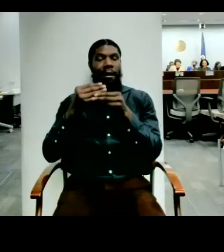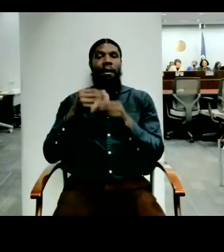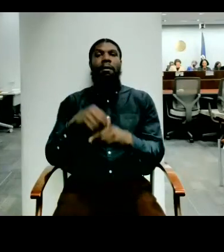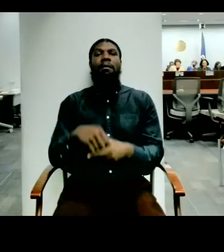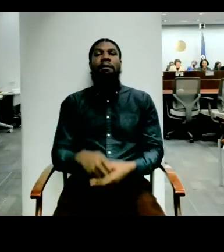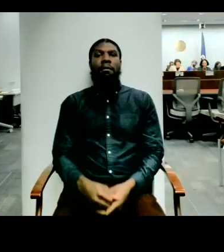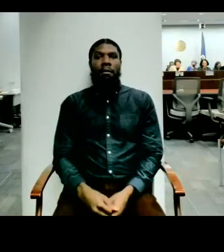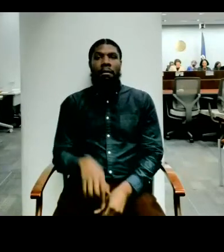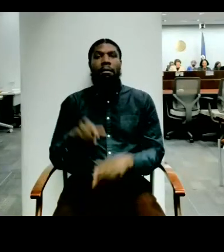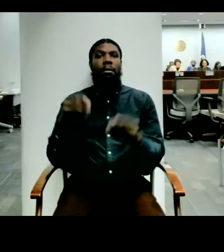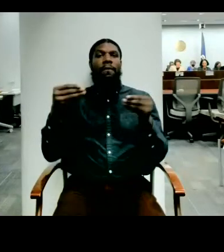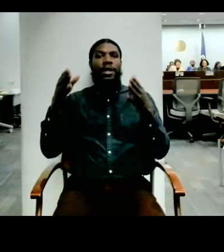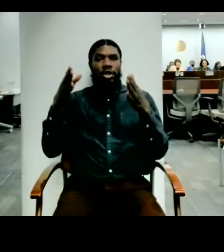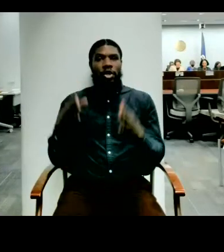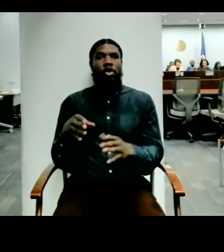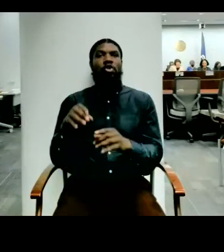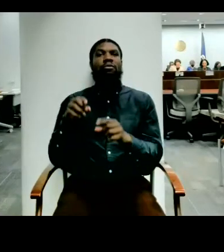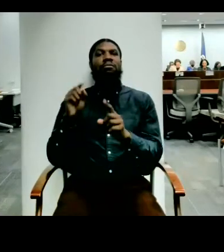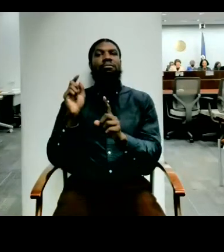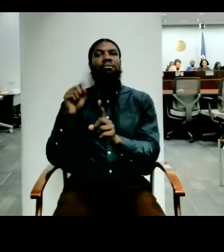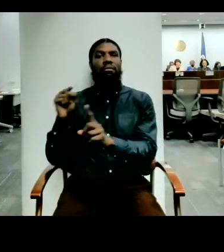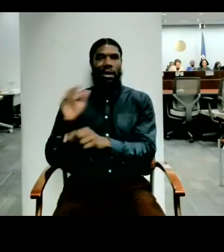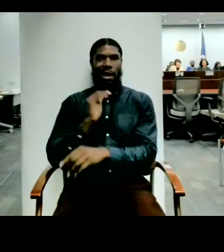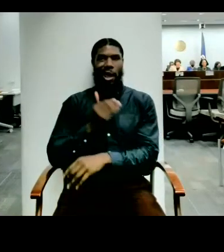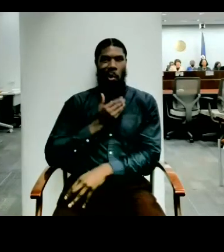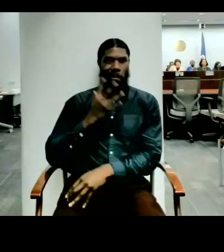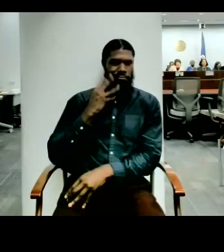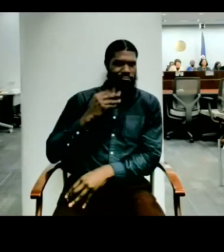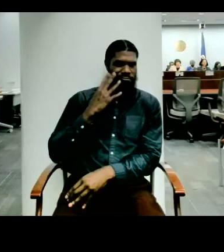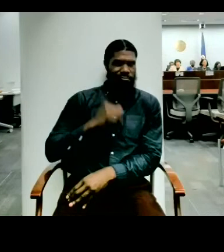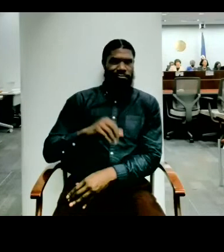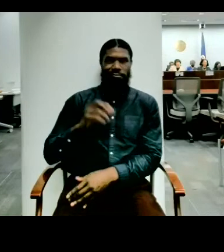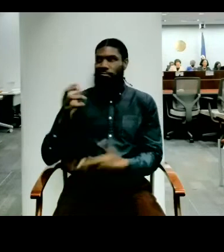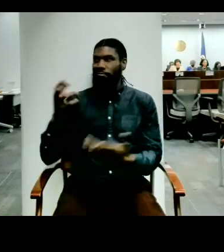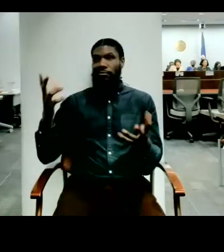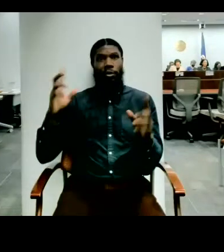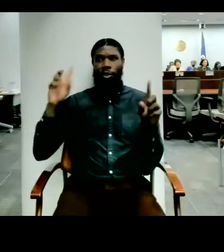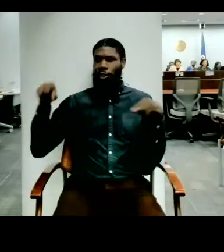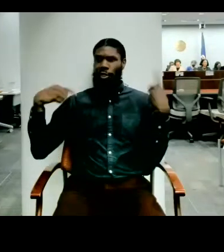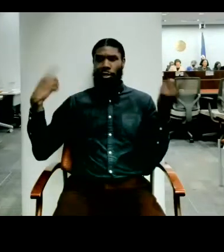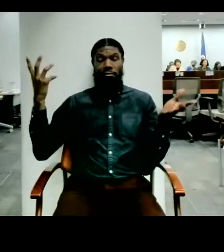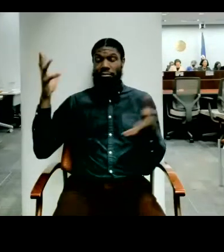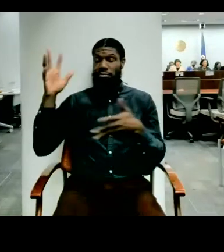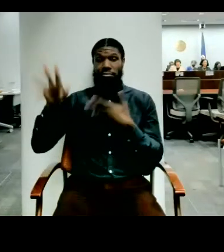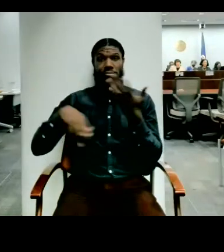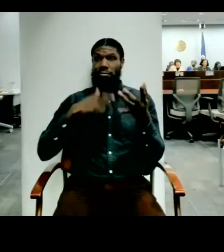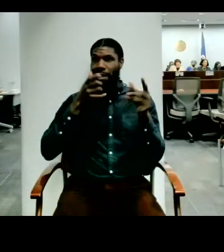um (clearing throat) vendors in our experience bit of the wild rest, there are some vendors that